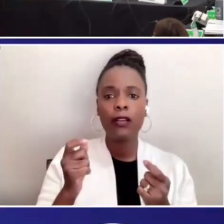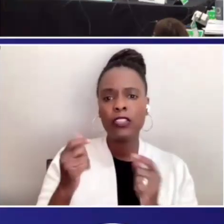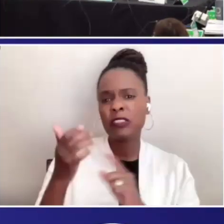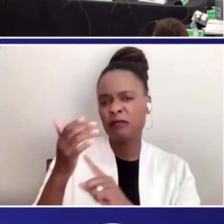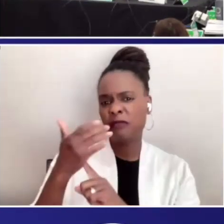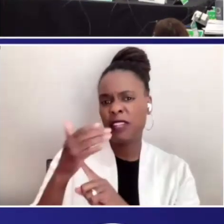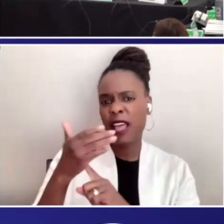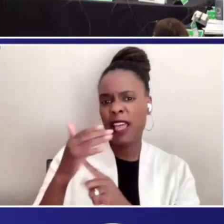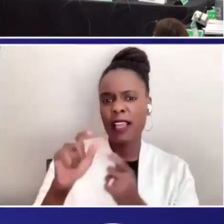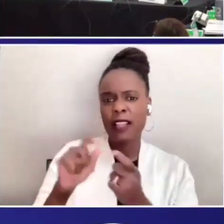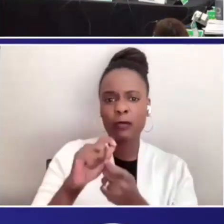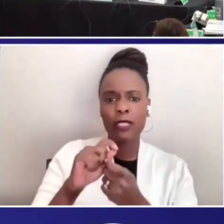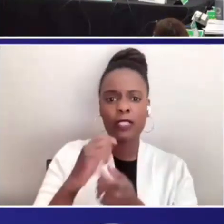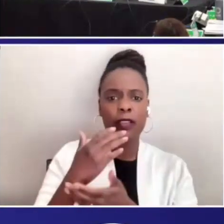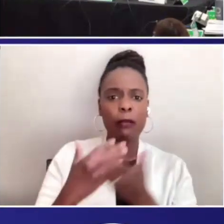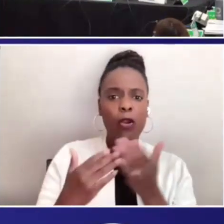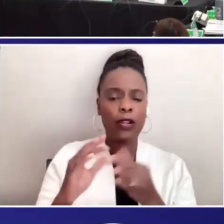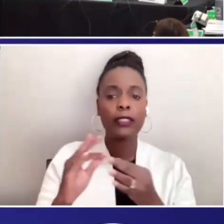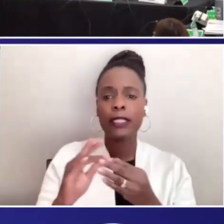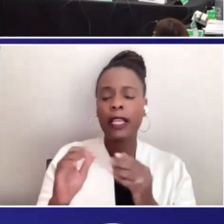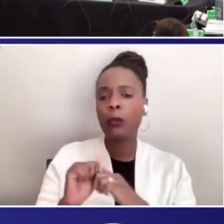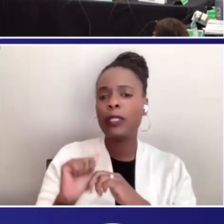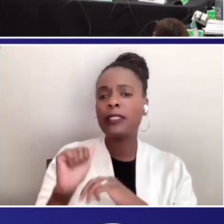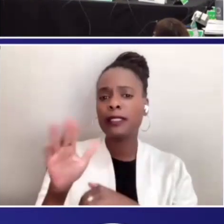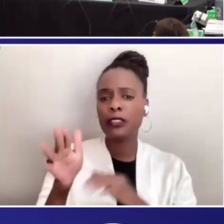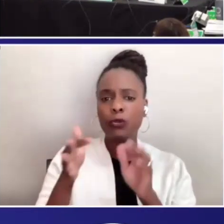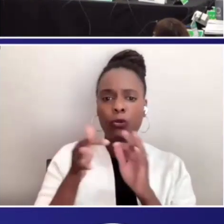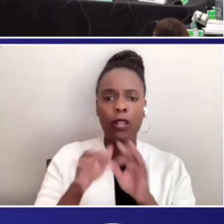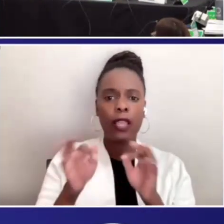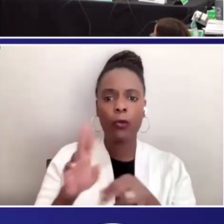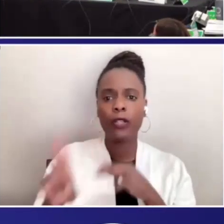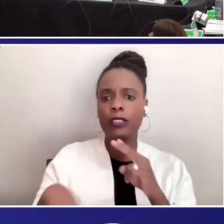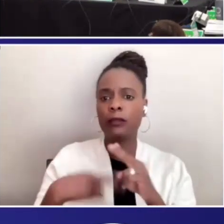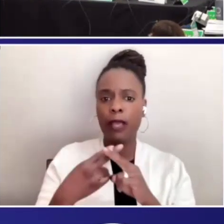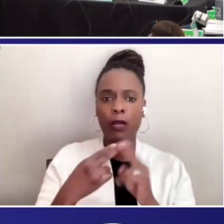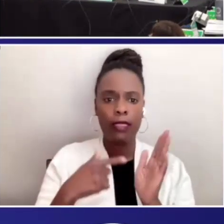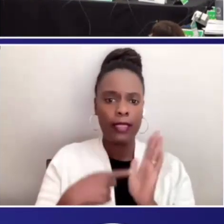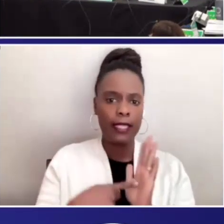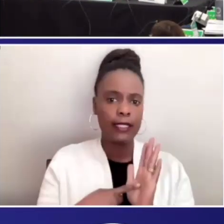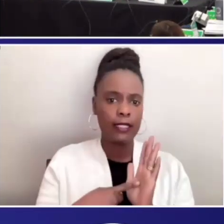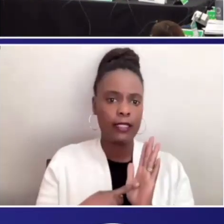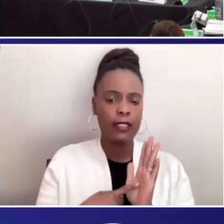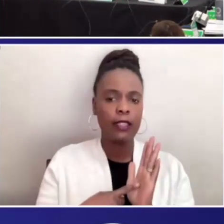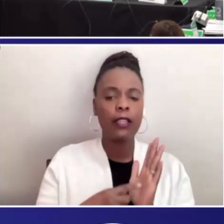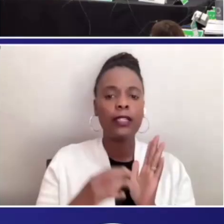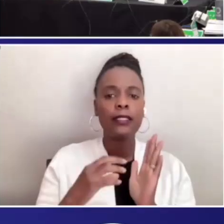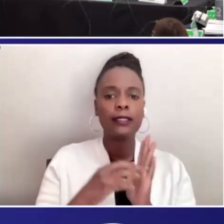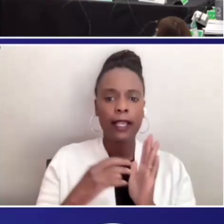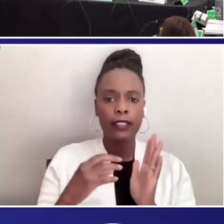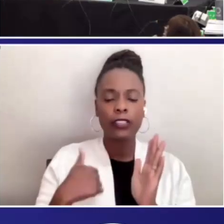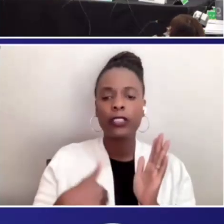sections and say, hey, we sent you a language on this particular section, and then we flag it, we know it's something